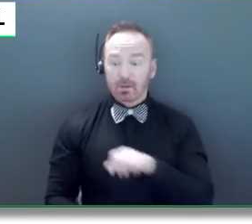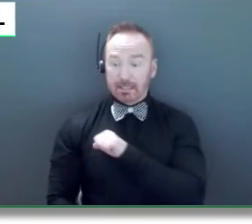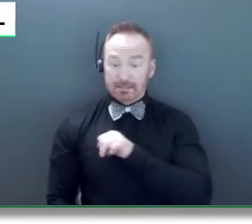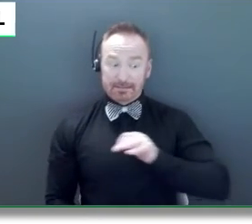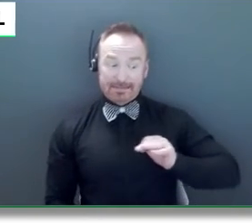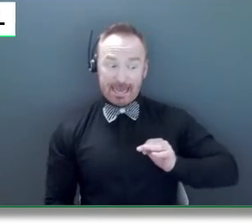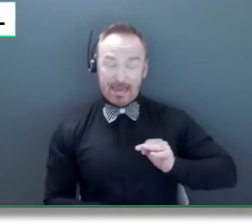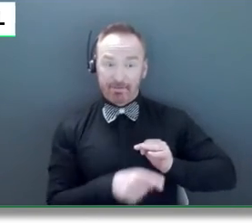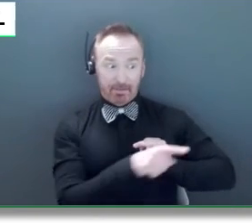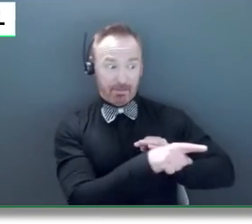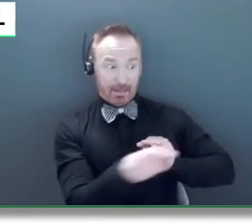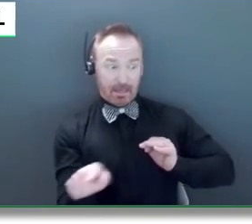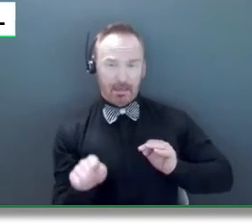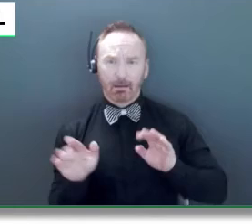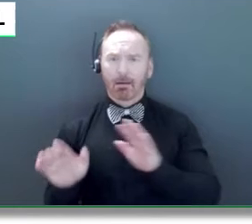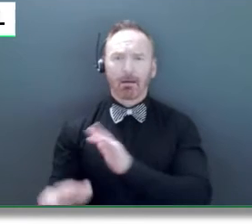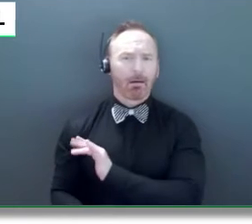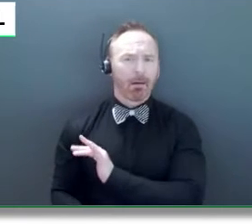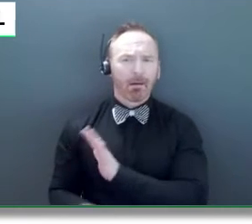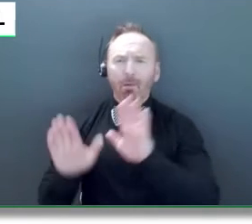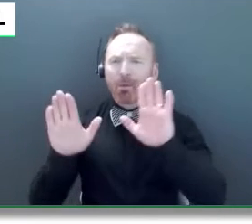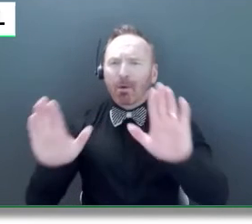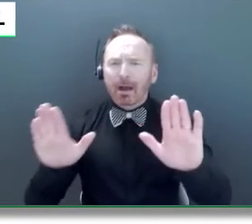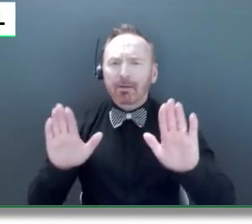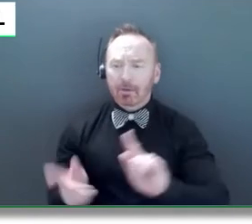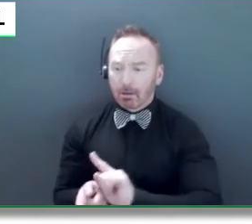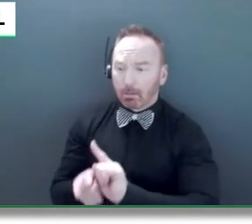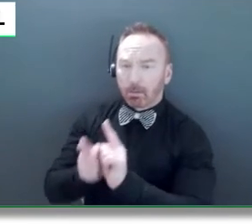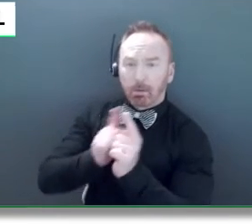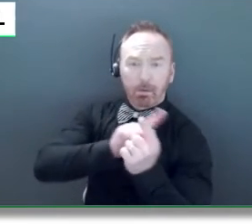how do you bring those into the places that have that natural heritage that